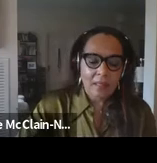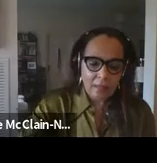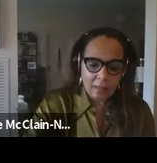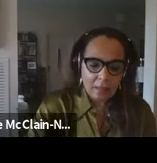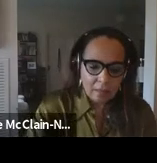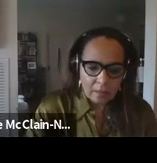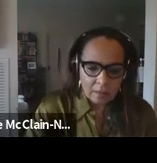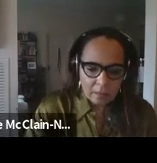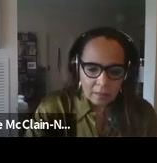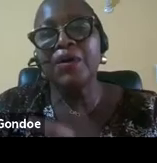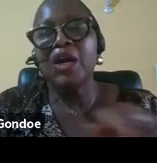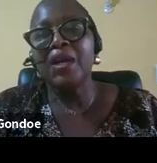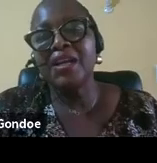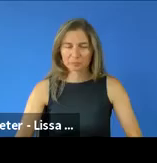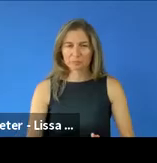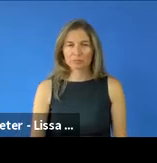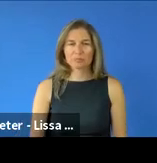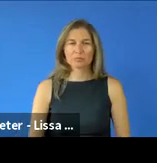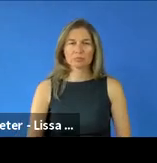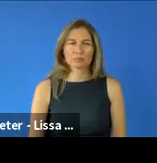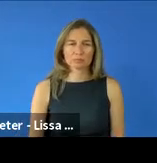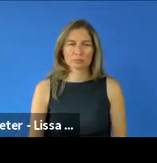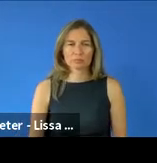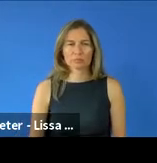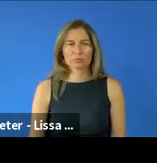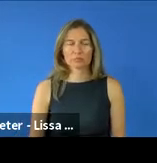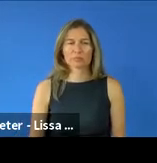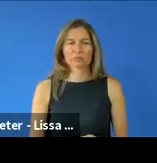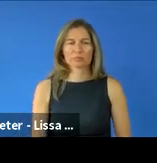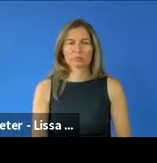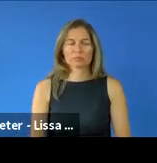you very much, Charlotte for that introduction. I will give a brief